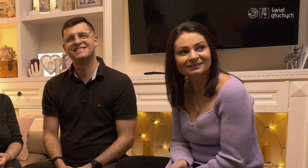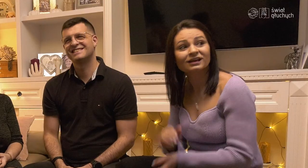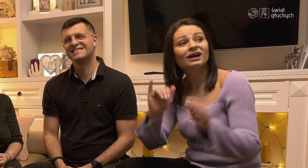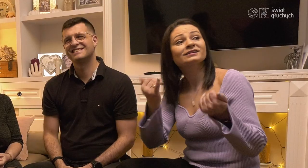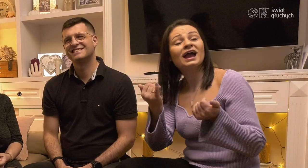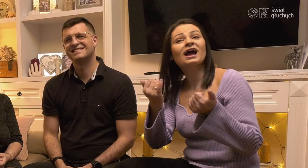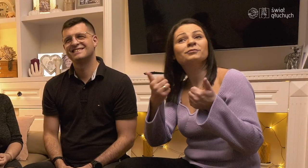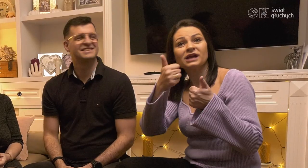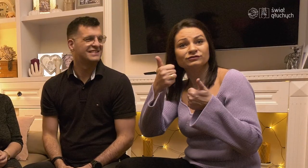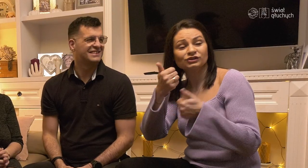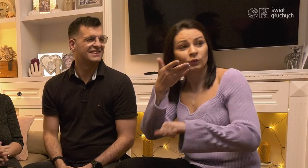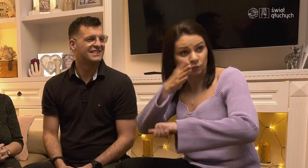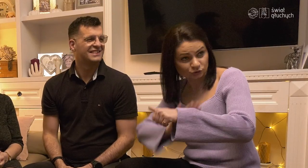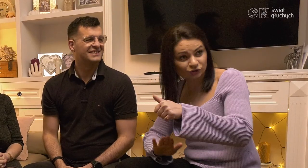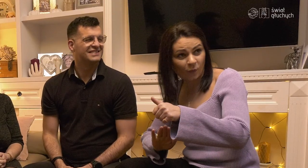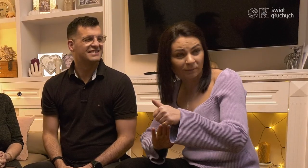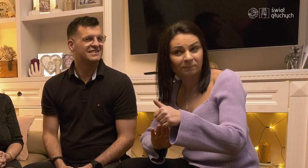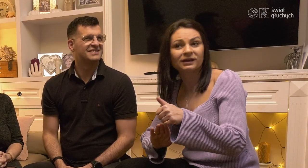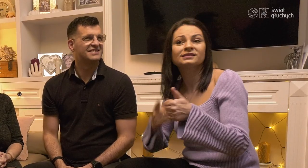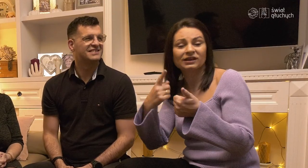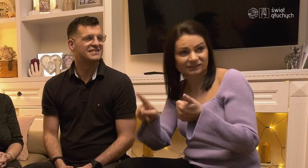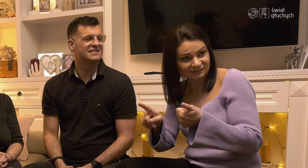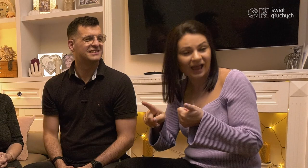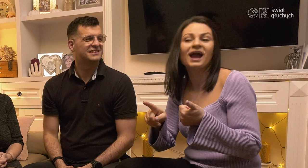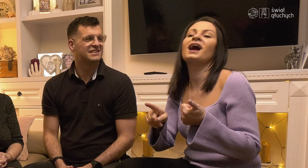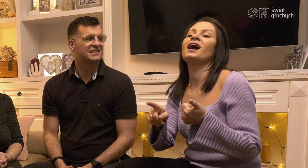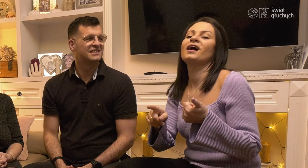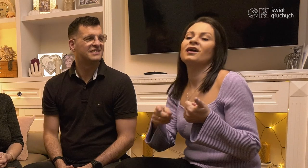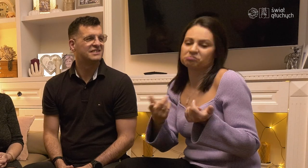[Monika]: When I gave birth to my first son, David,